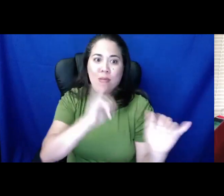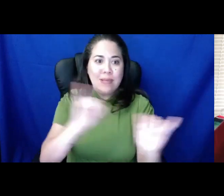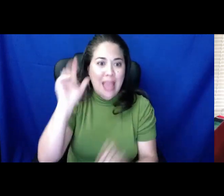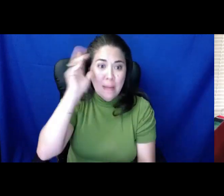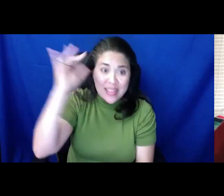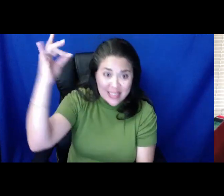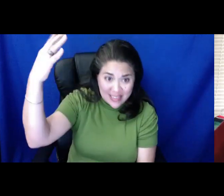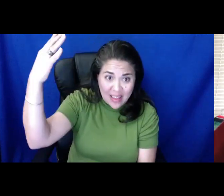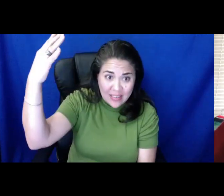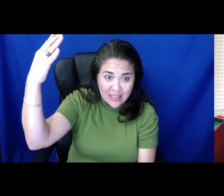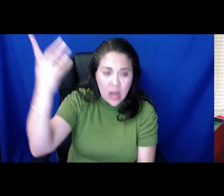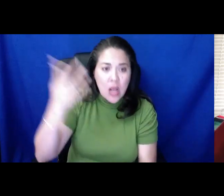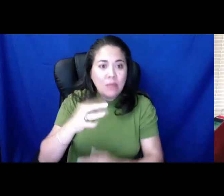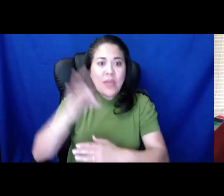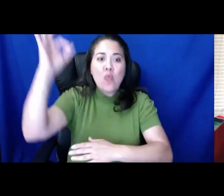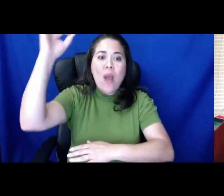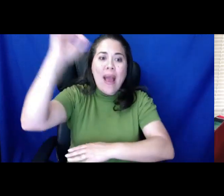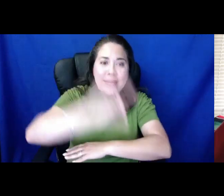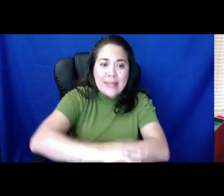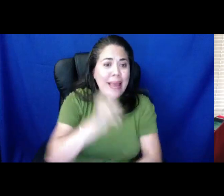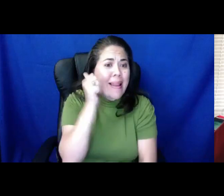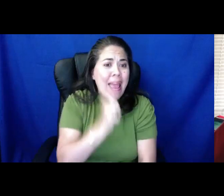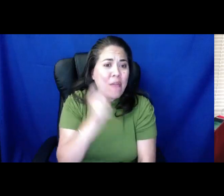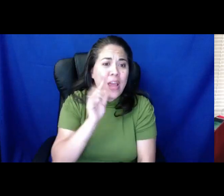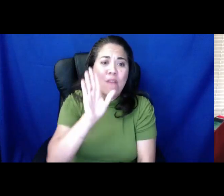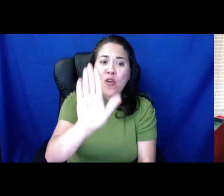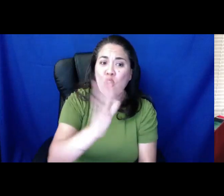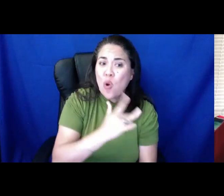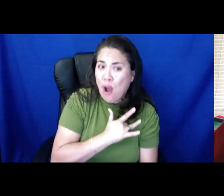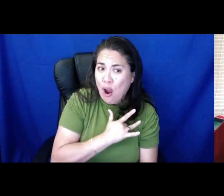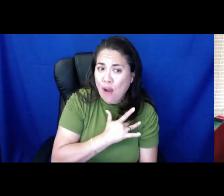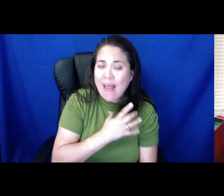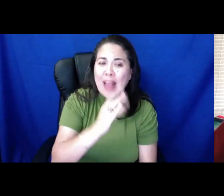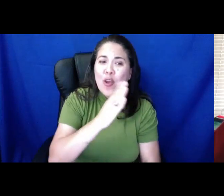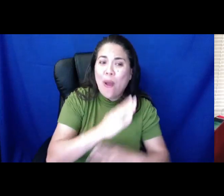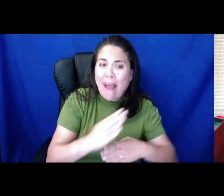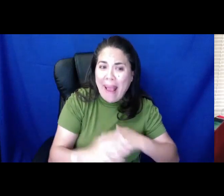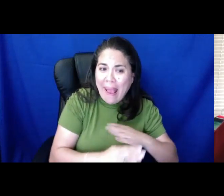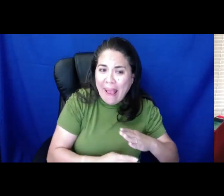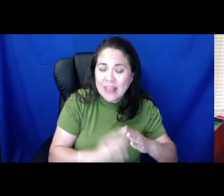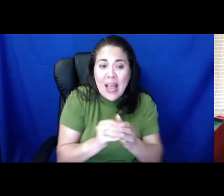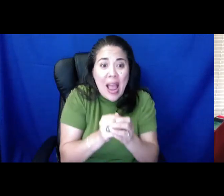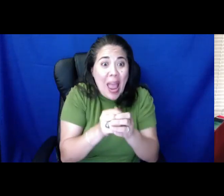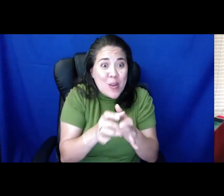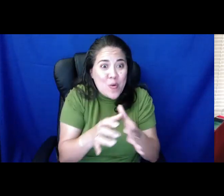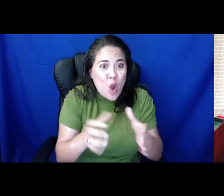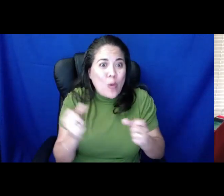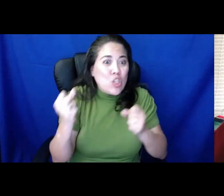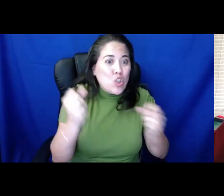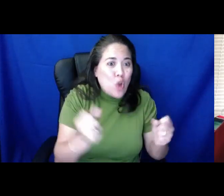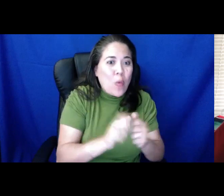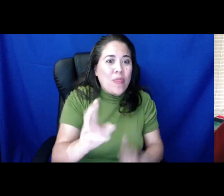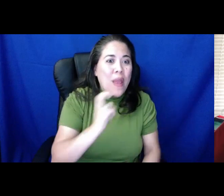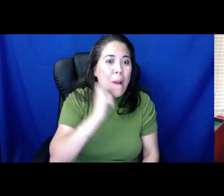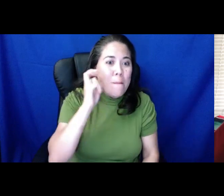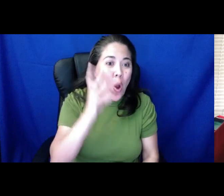Viktoria Valenzuela: They rise and set every day just for your heart and hands and growing stronger in bone and back on a like.